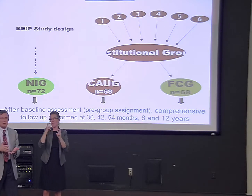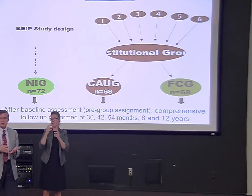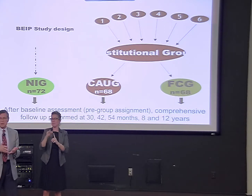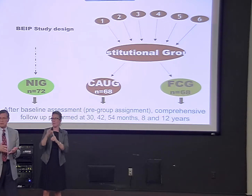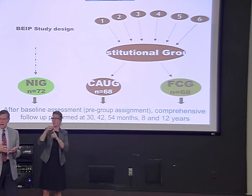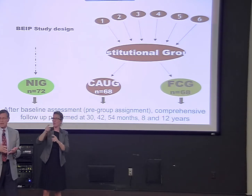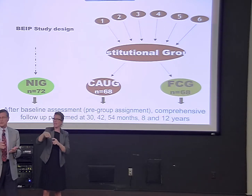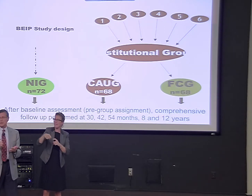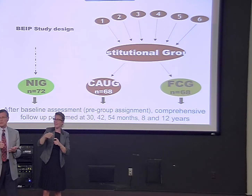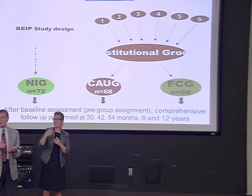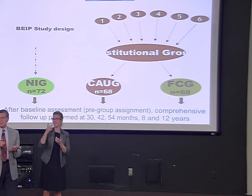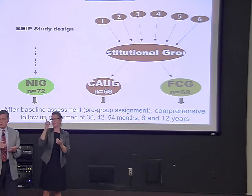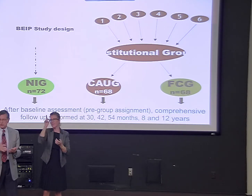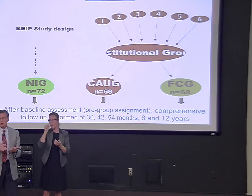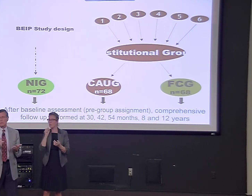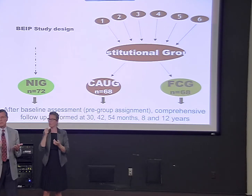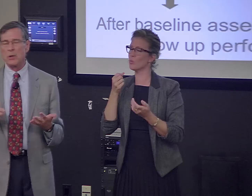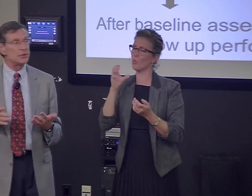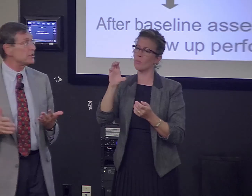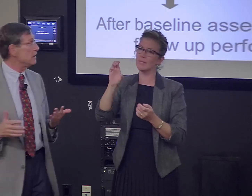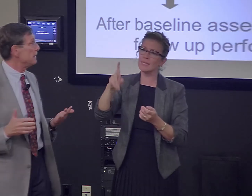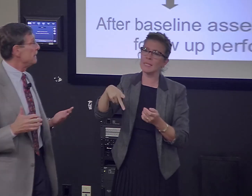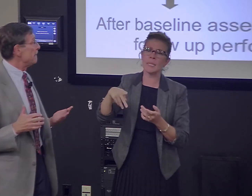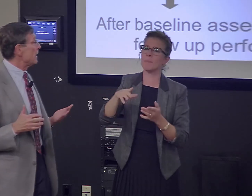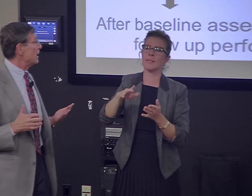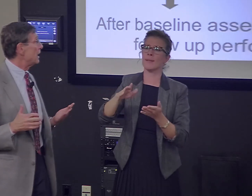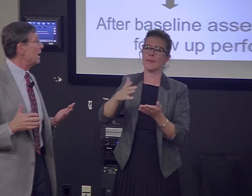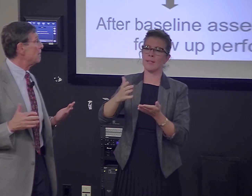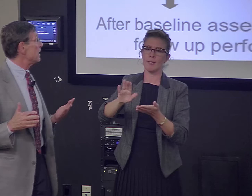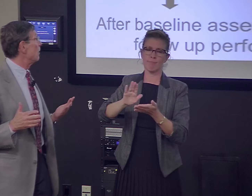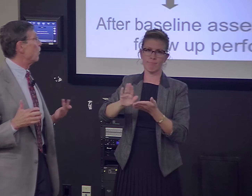or Down syndrome or cerebral palsy once we had assessed